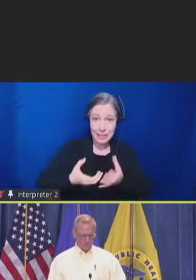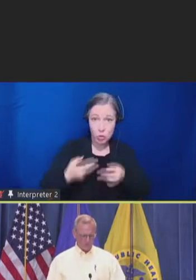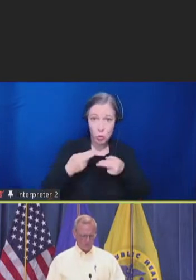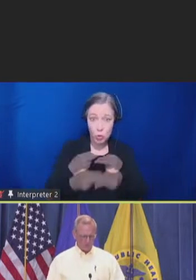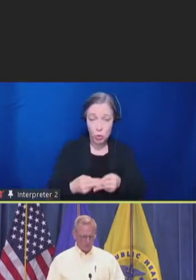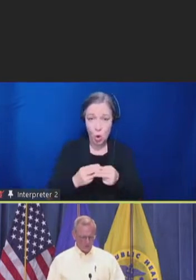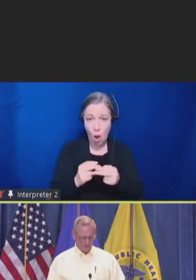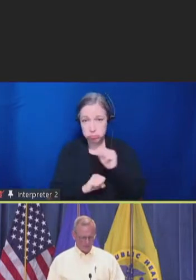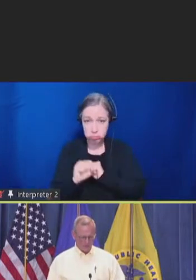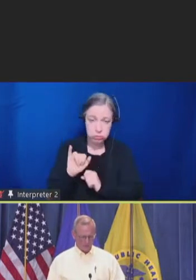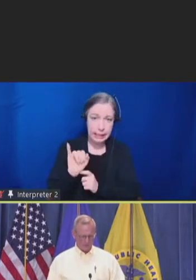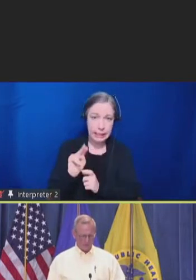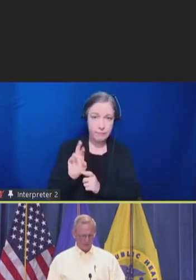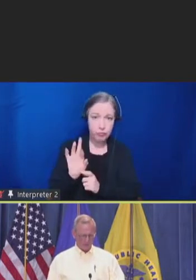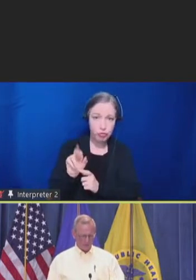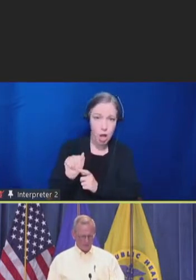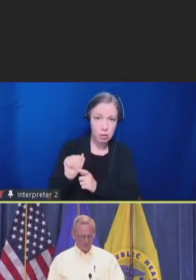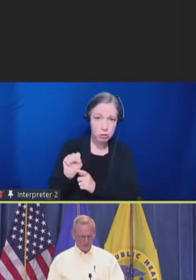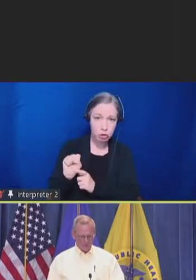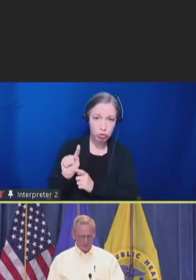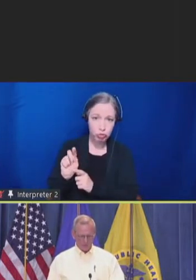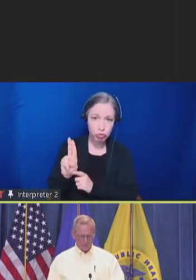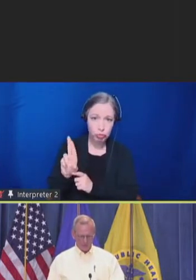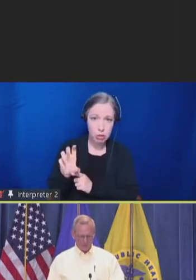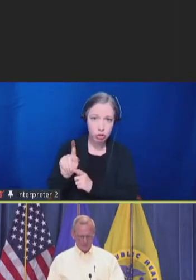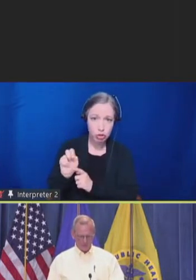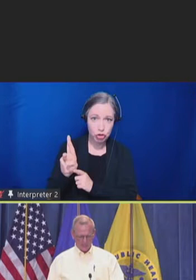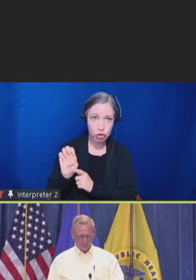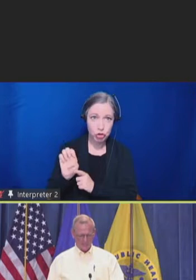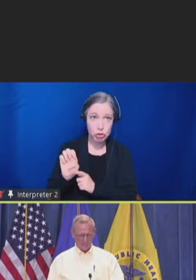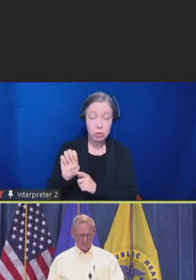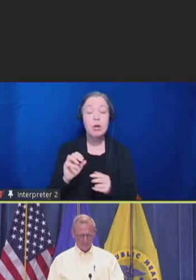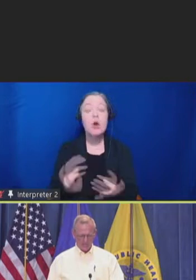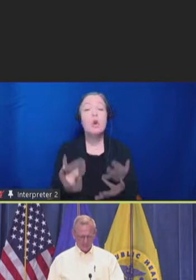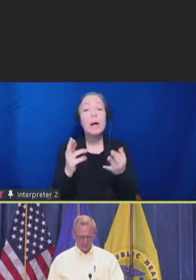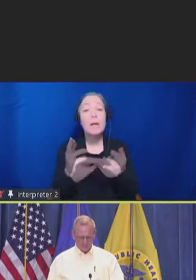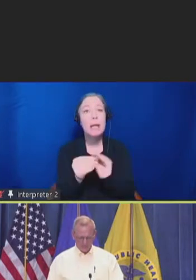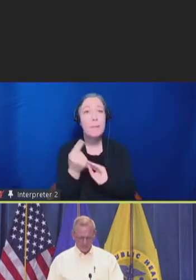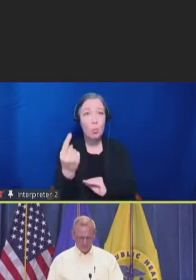Recommendation number one, new and improved scientific and technological advances should